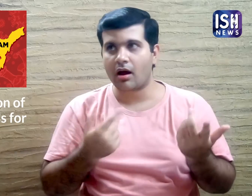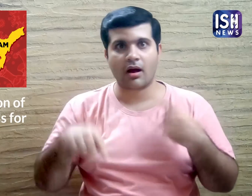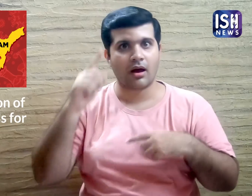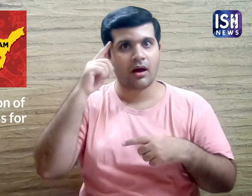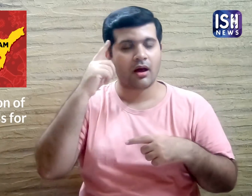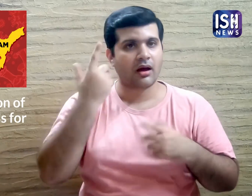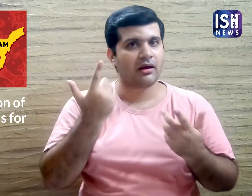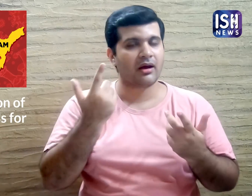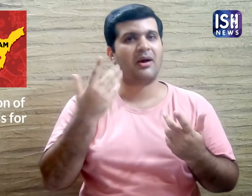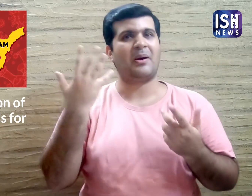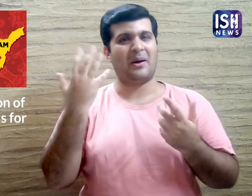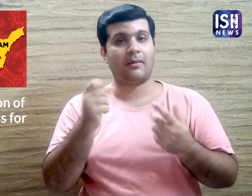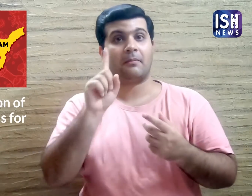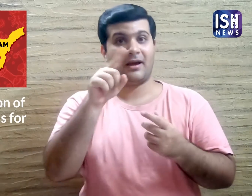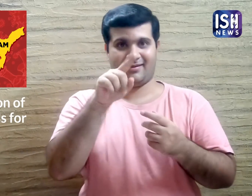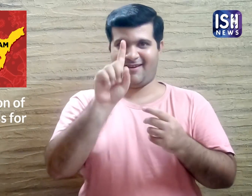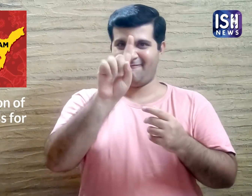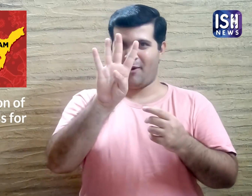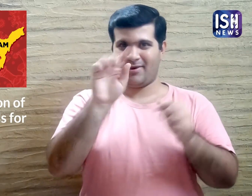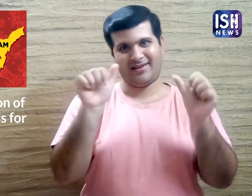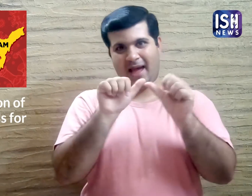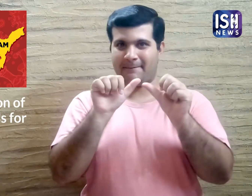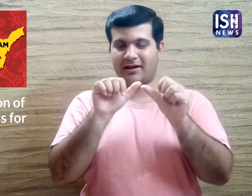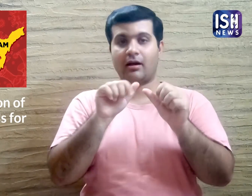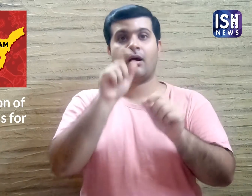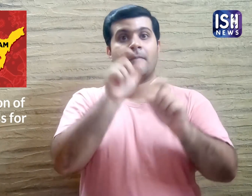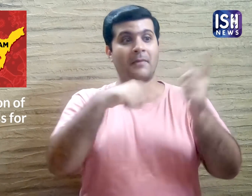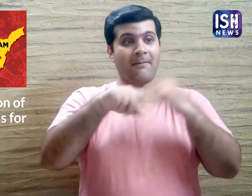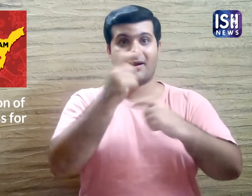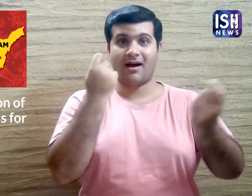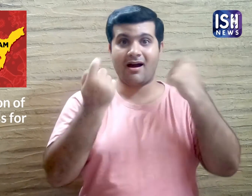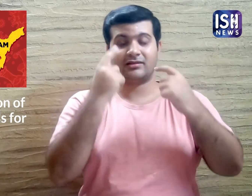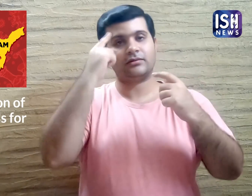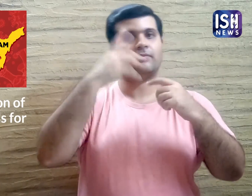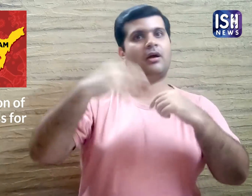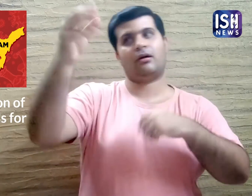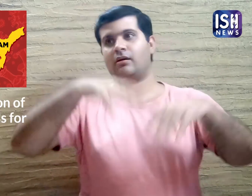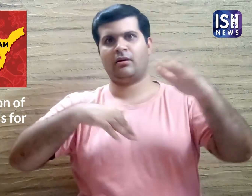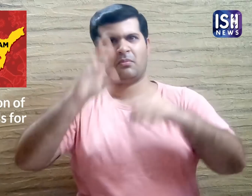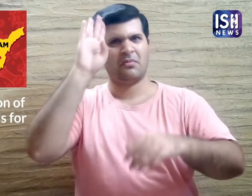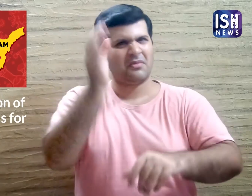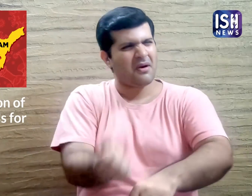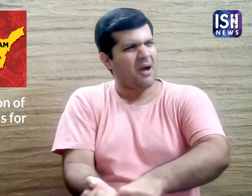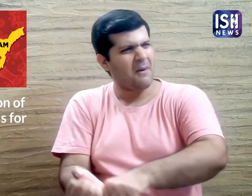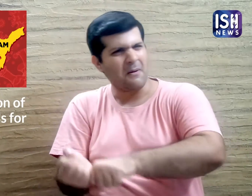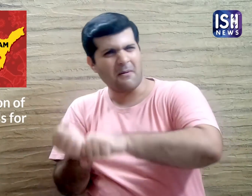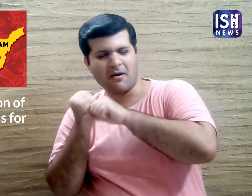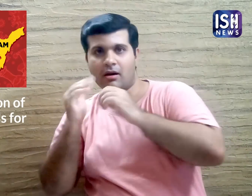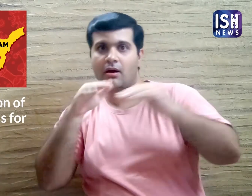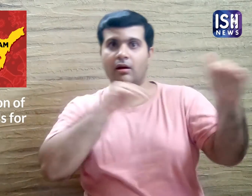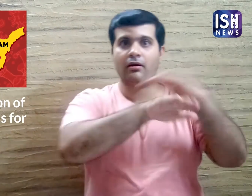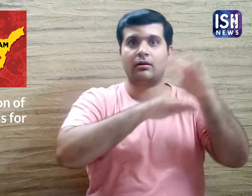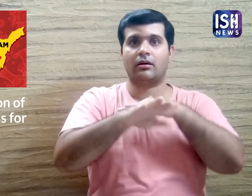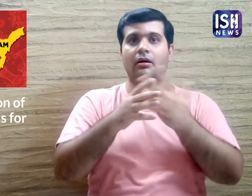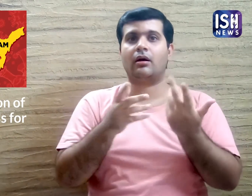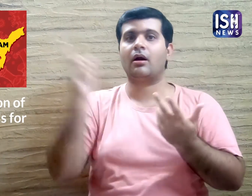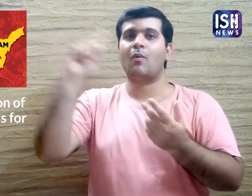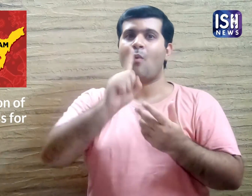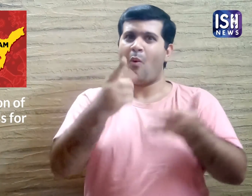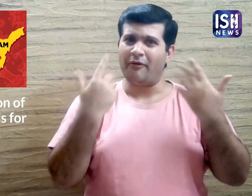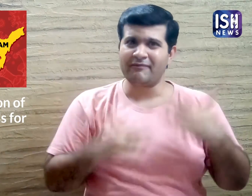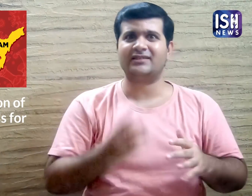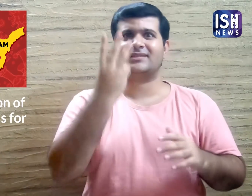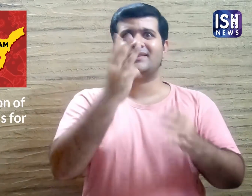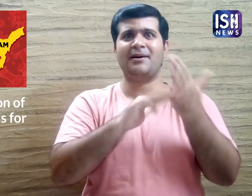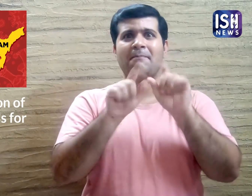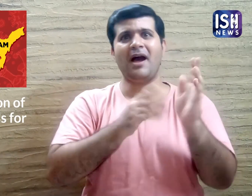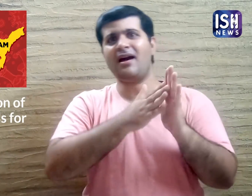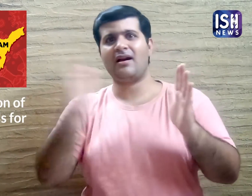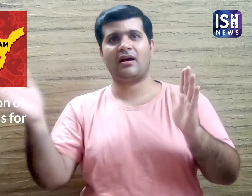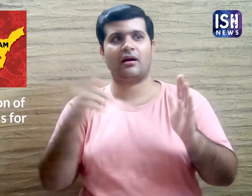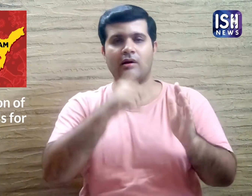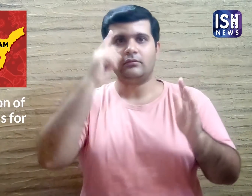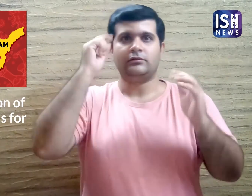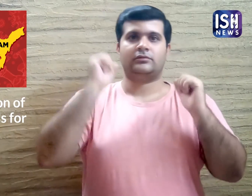On 14th April citizens of Assam were lathi charged when they came out on the streets as the lockdown was extended.